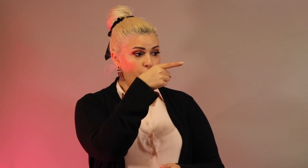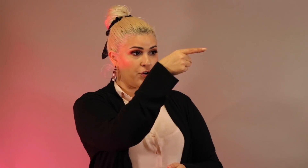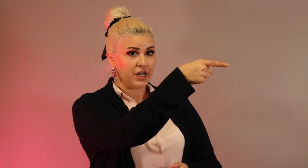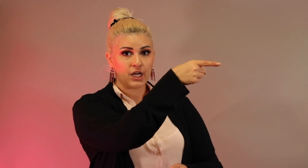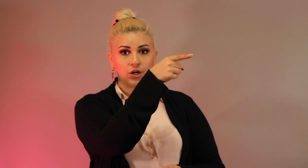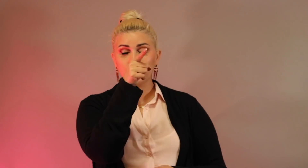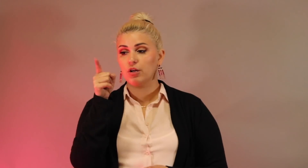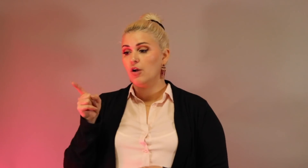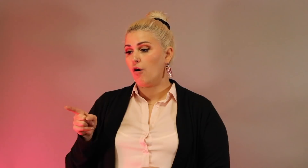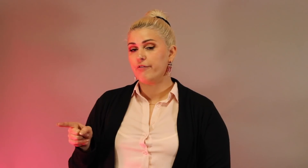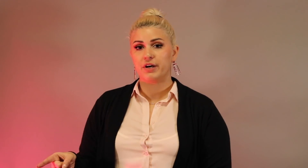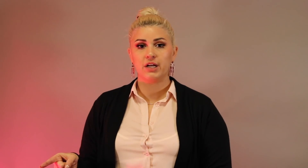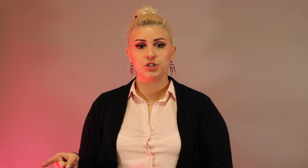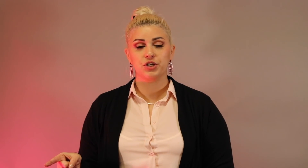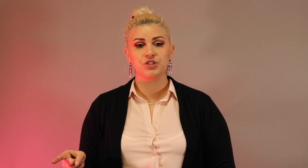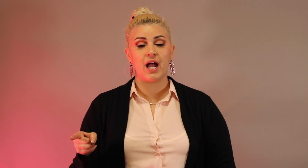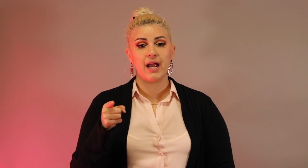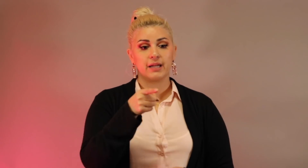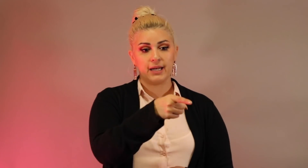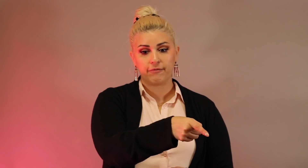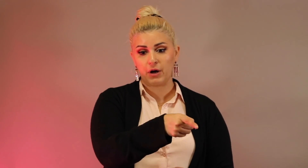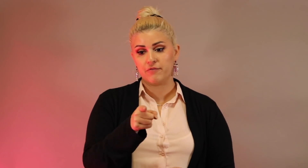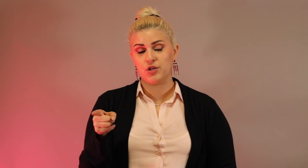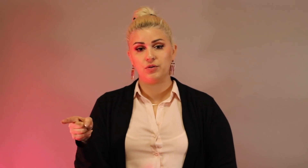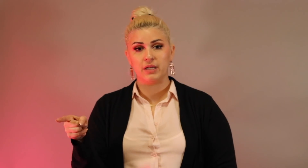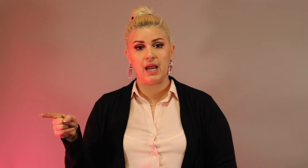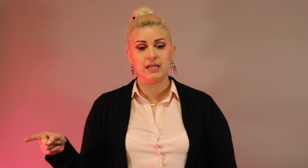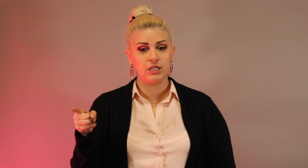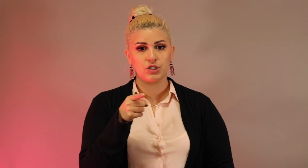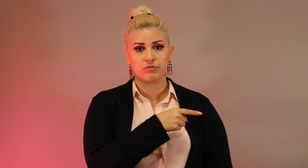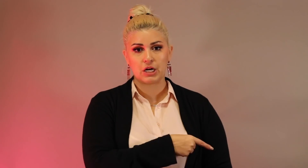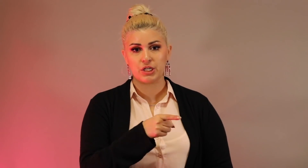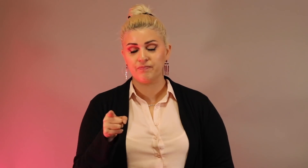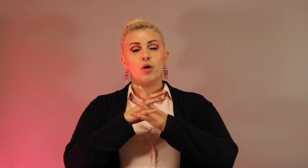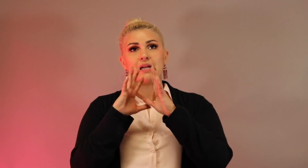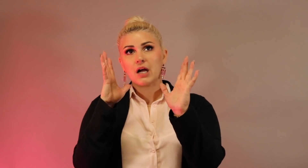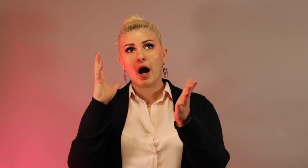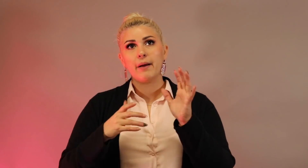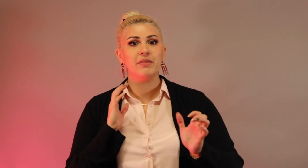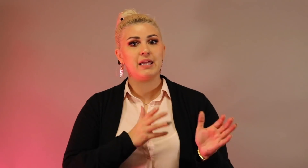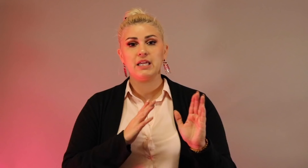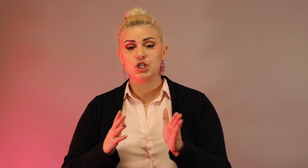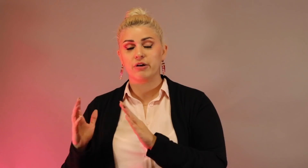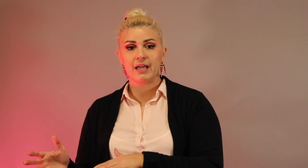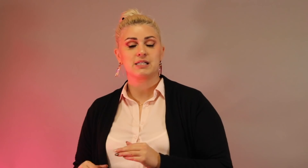over here, over here to your side, and in front of you, in any direction. Don't get caught up in the he, she, or it.